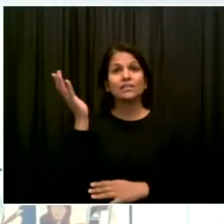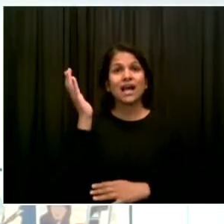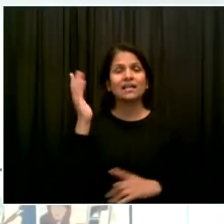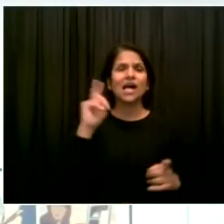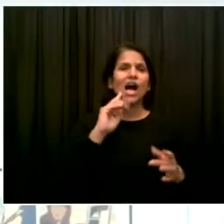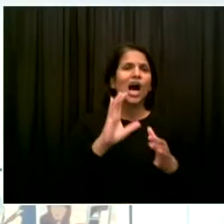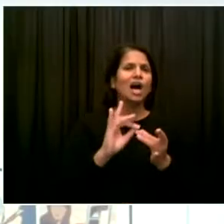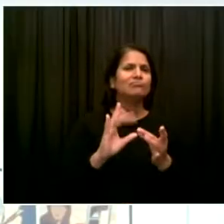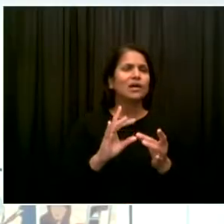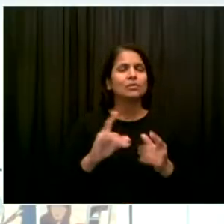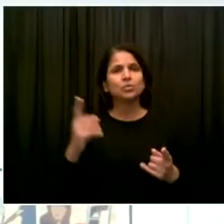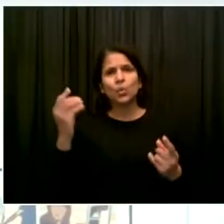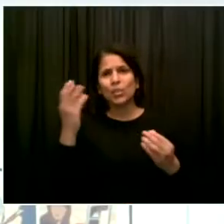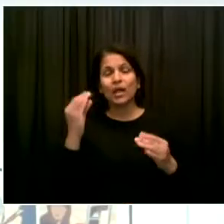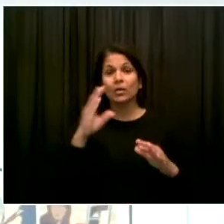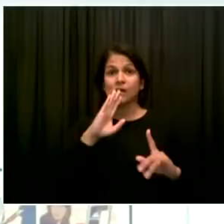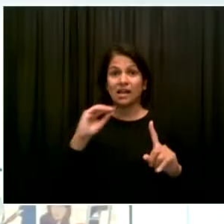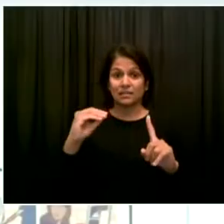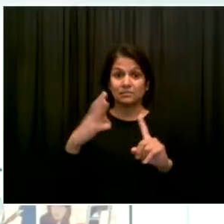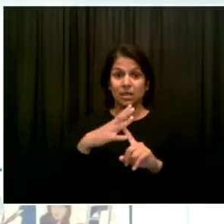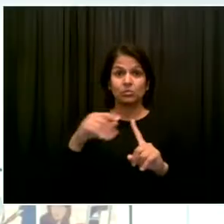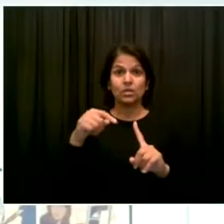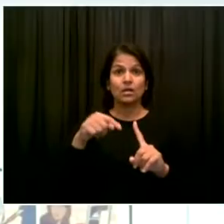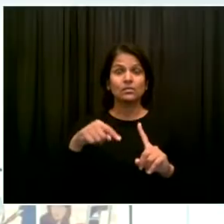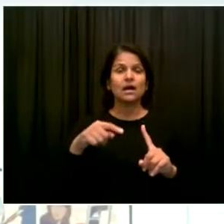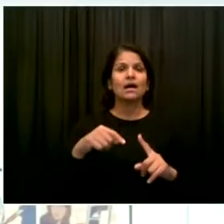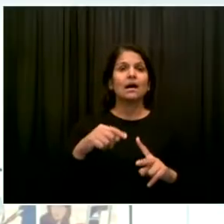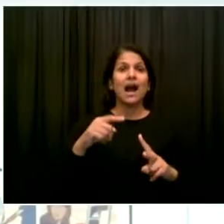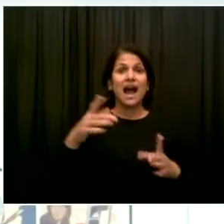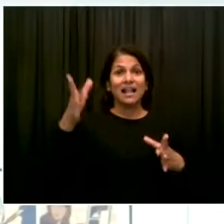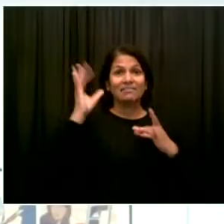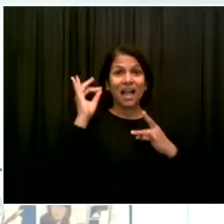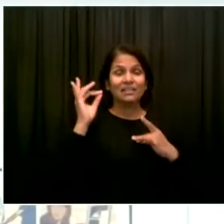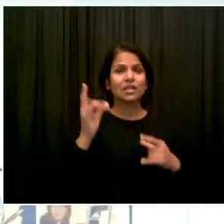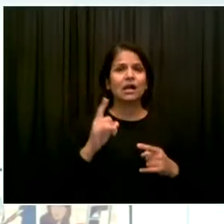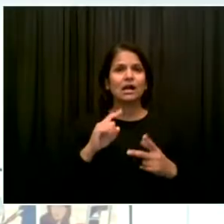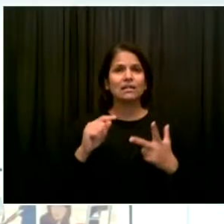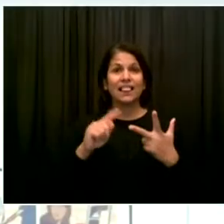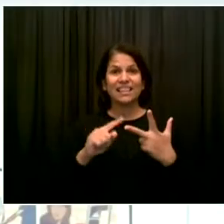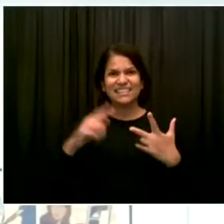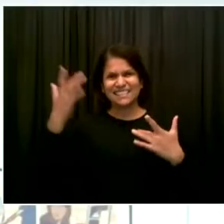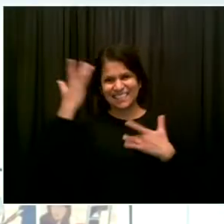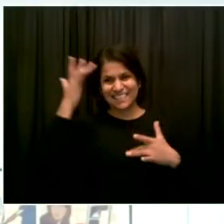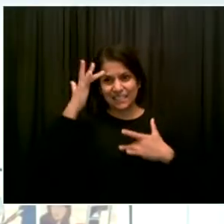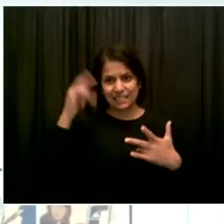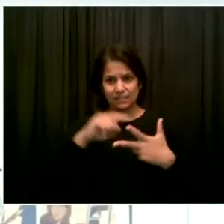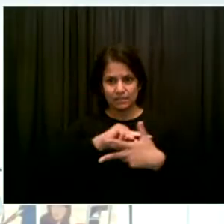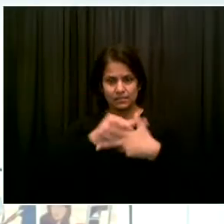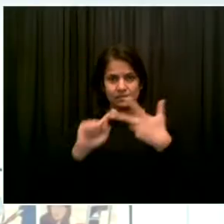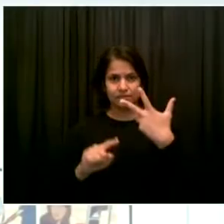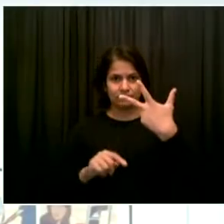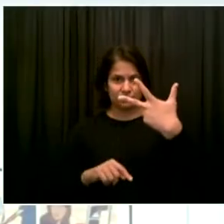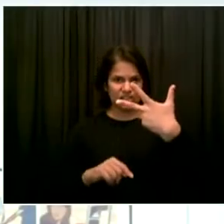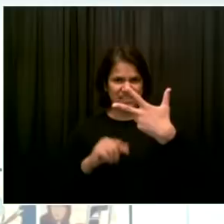BEFORE US RIGHT NOW. SYETERDAYW E HAVE TO THINK ABOUT EXPOSURE,